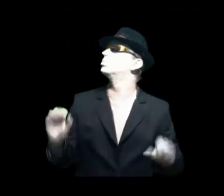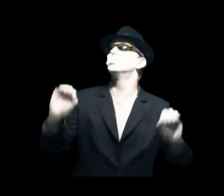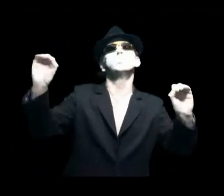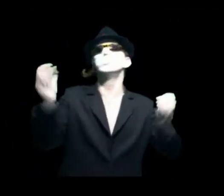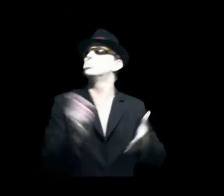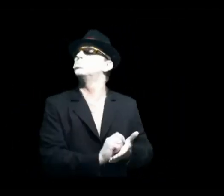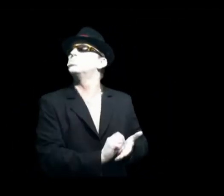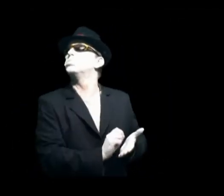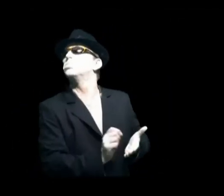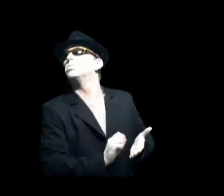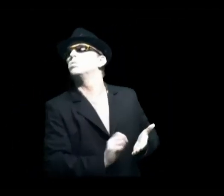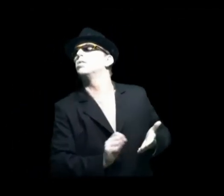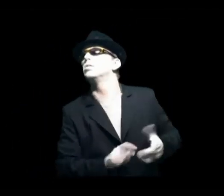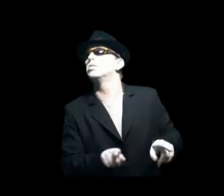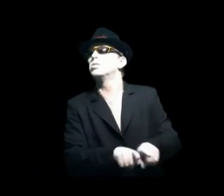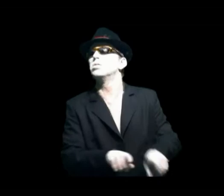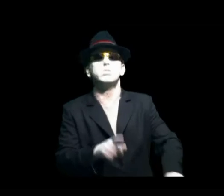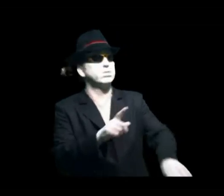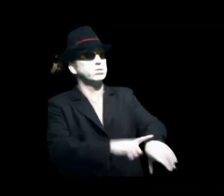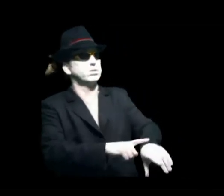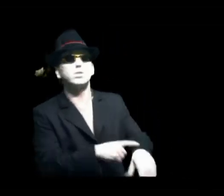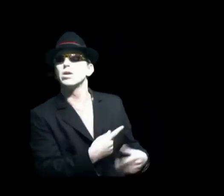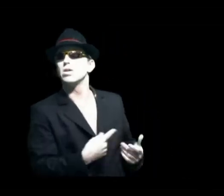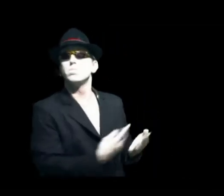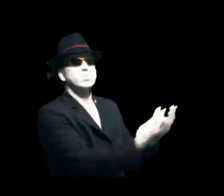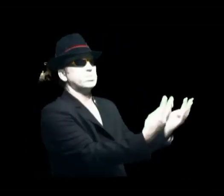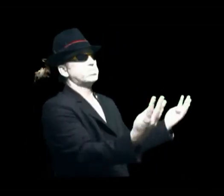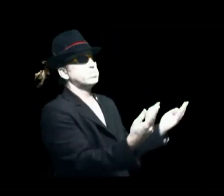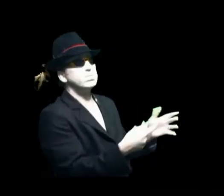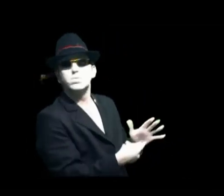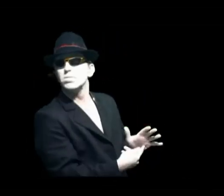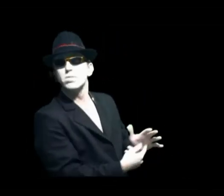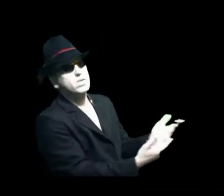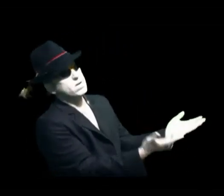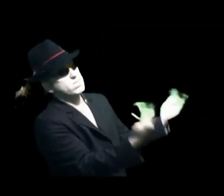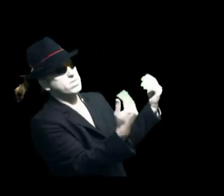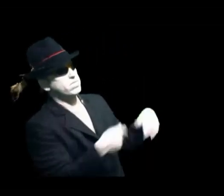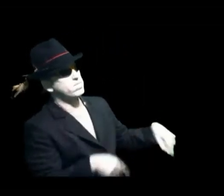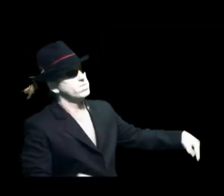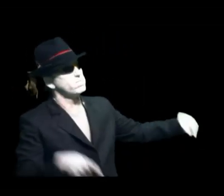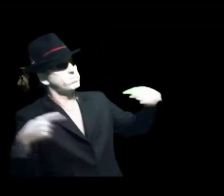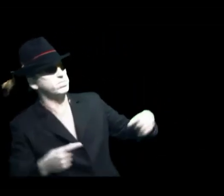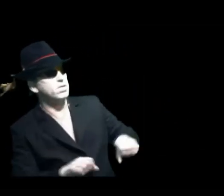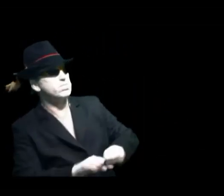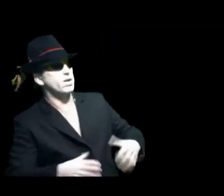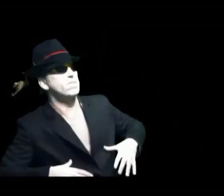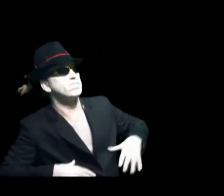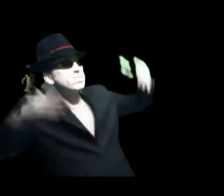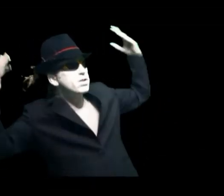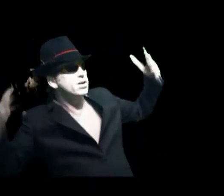Nothing master I'm just writing all the while plotting some break free shit.